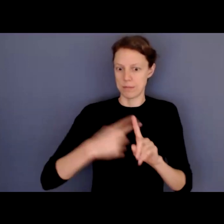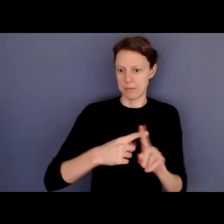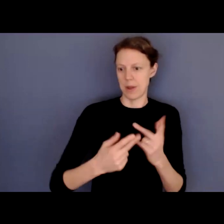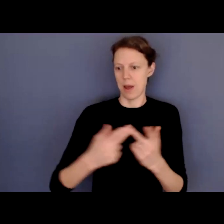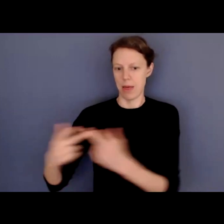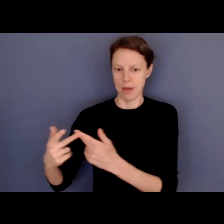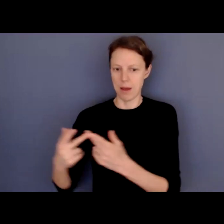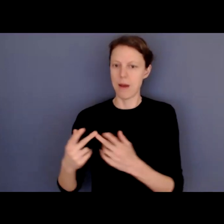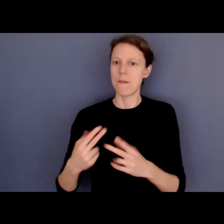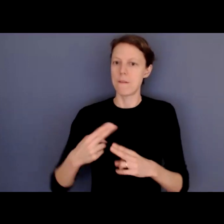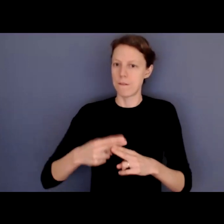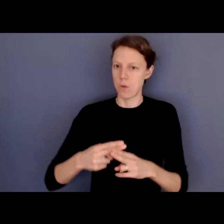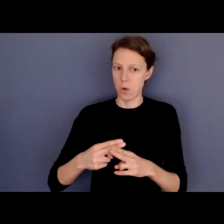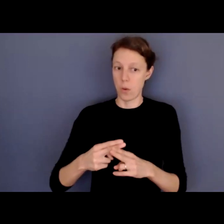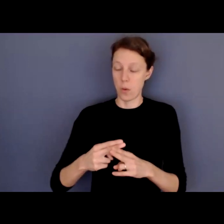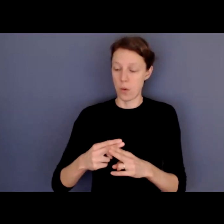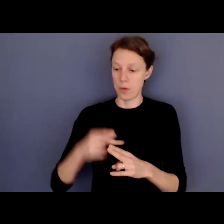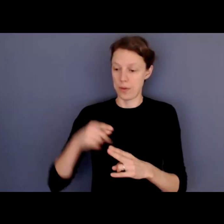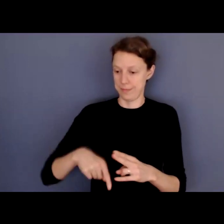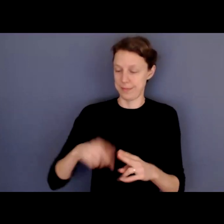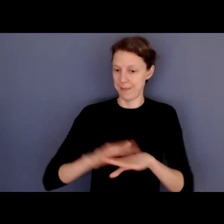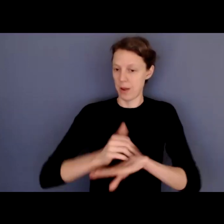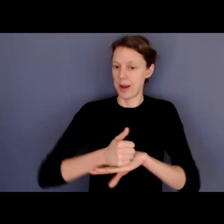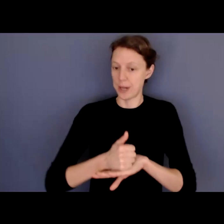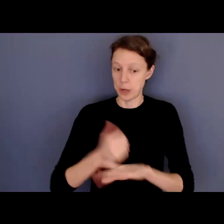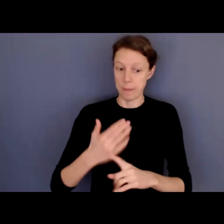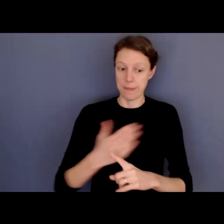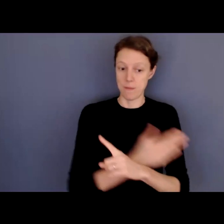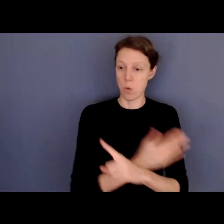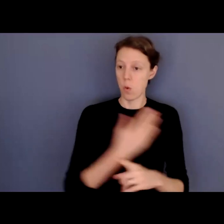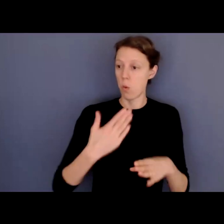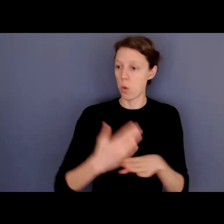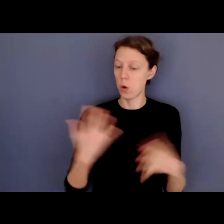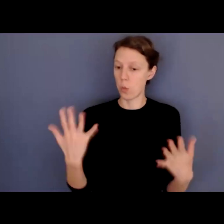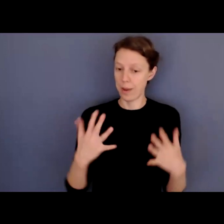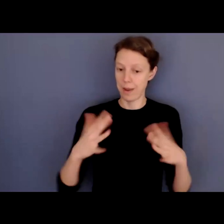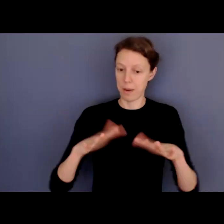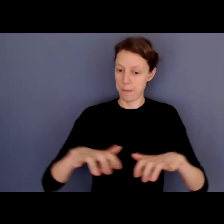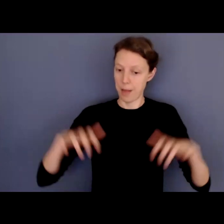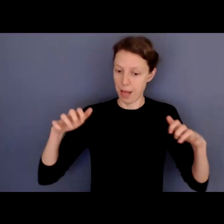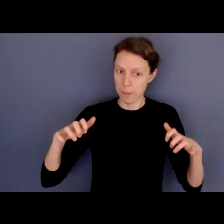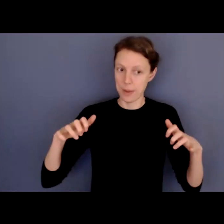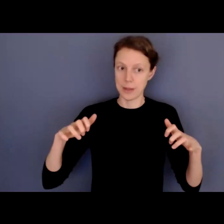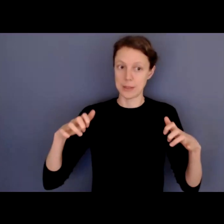Department of Prime Minister and Cabinet the Australian Embassy in Washington, DC, and the Australian Space Agency, which